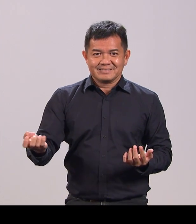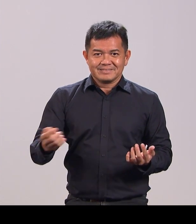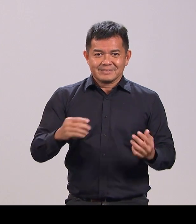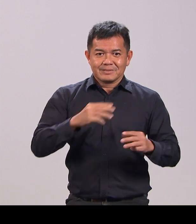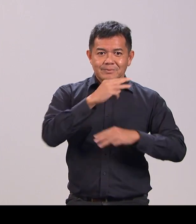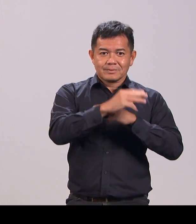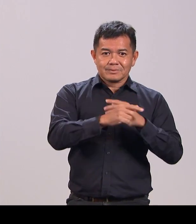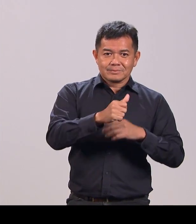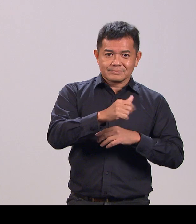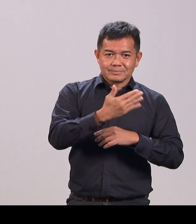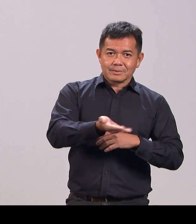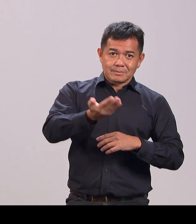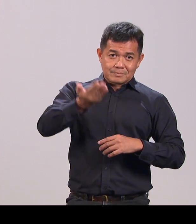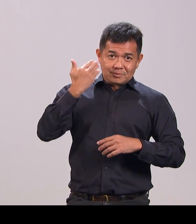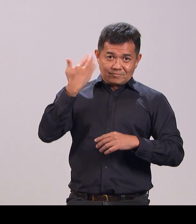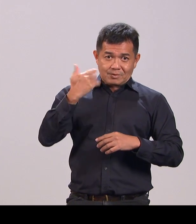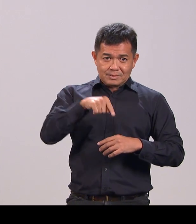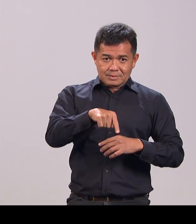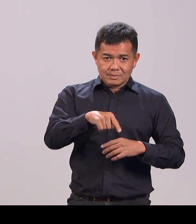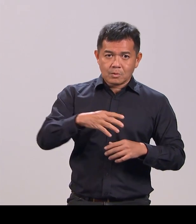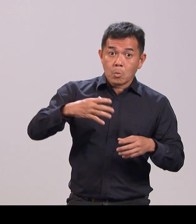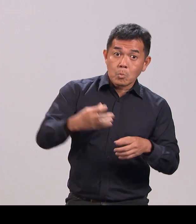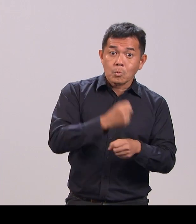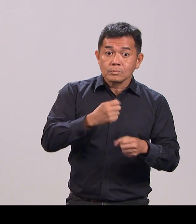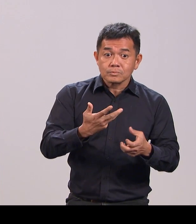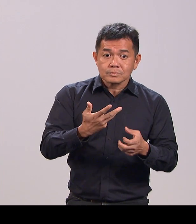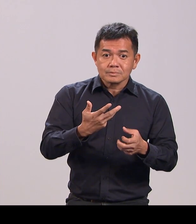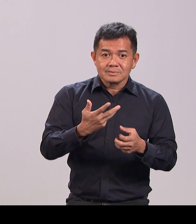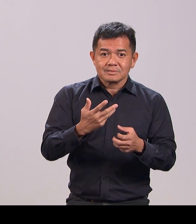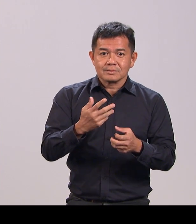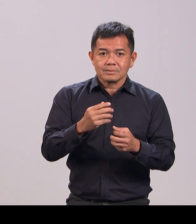They beat top engineering firms in the world for this tender,